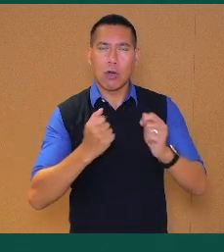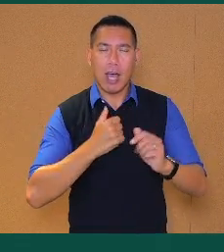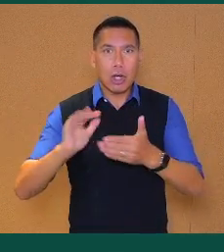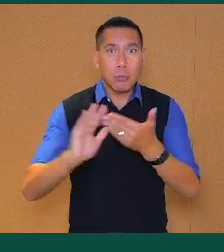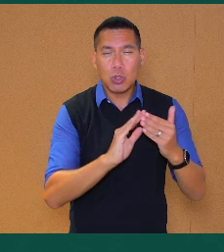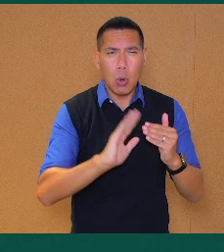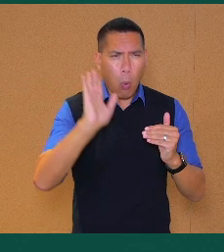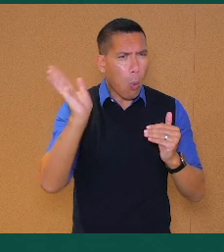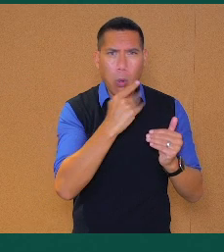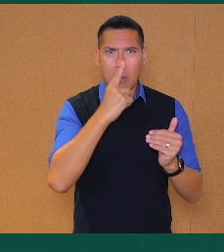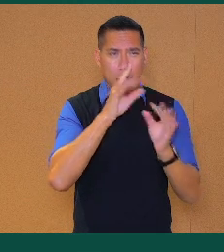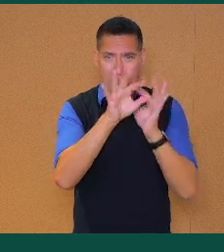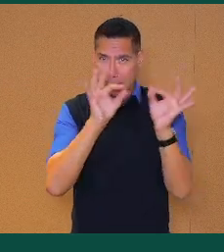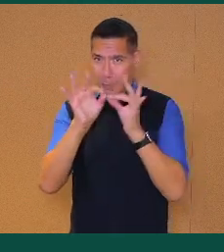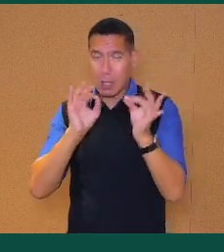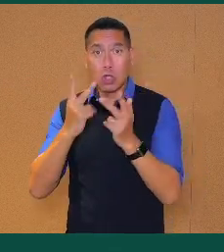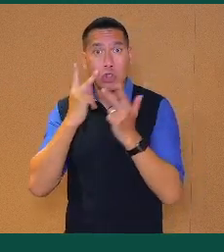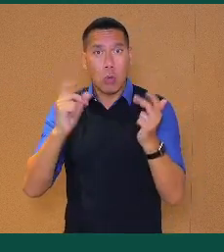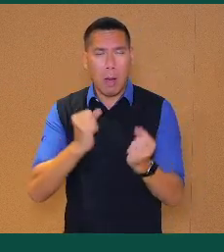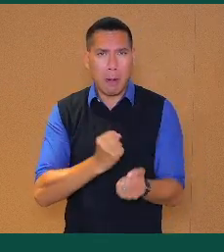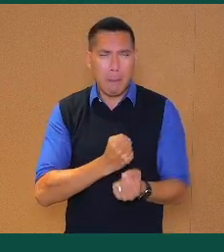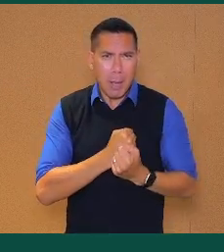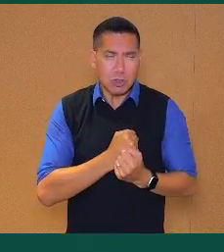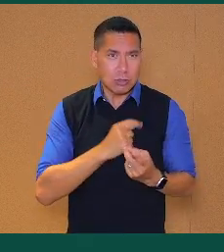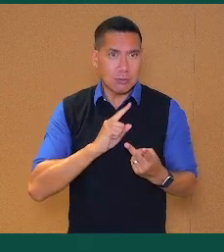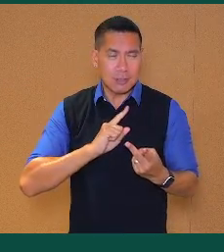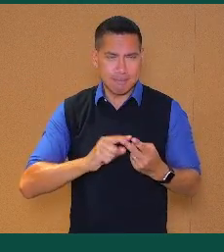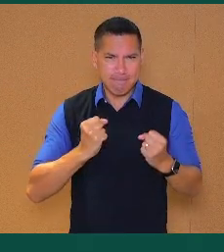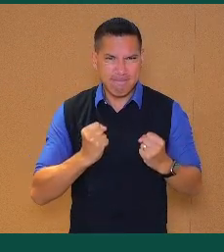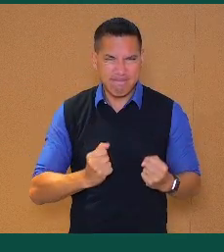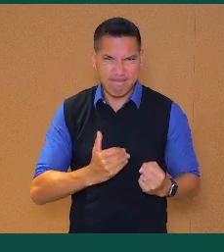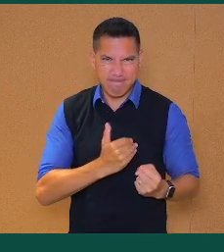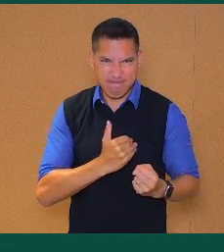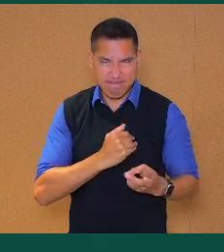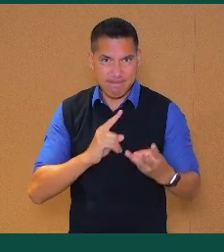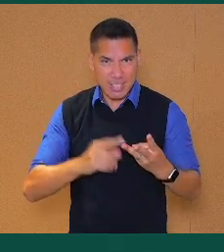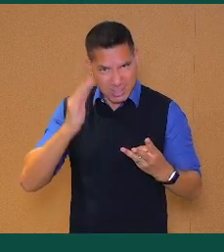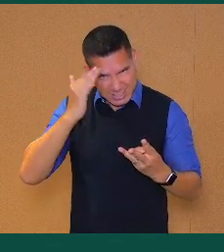is demonstrating passion, determination and resilience